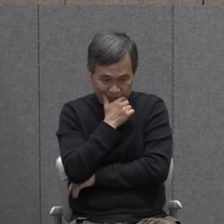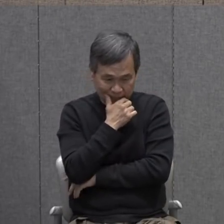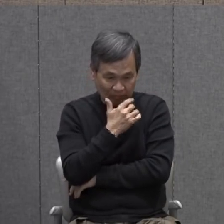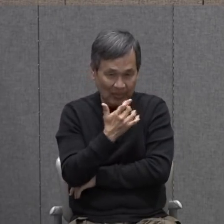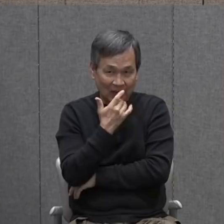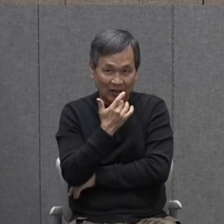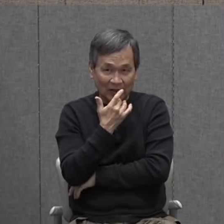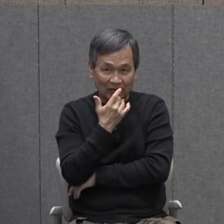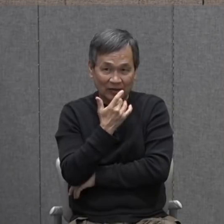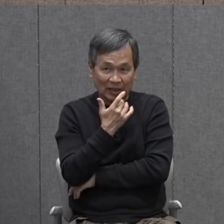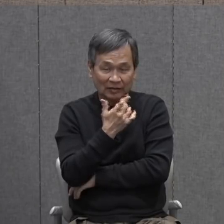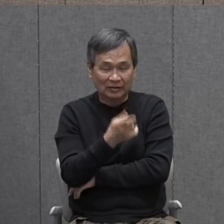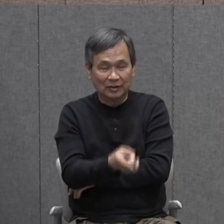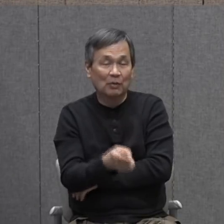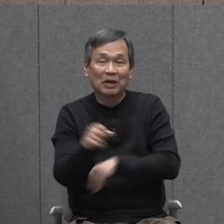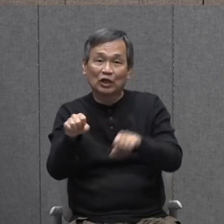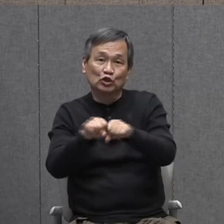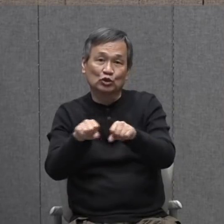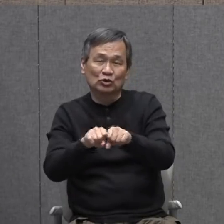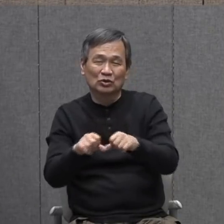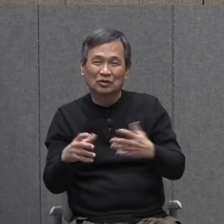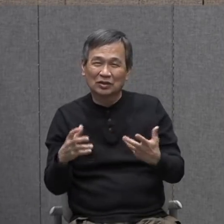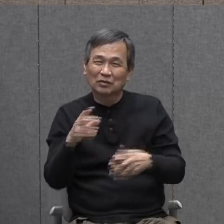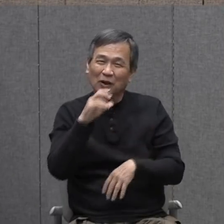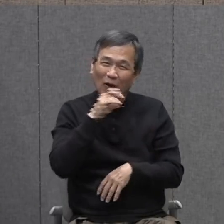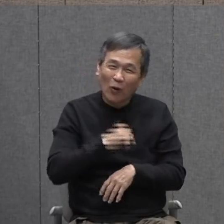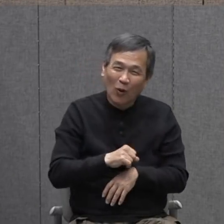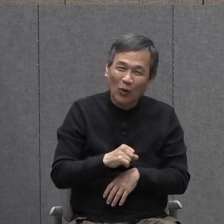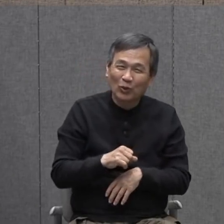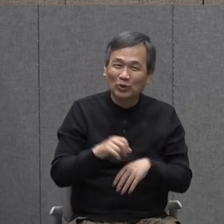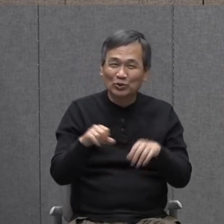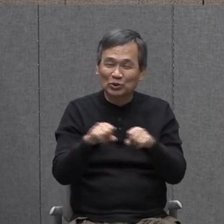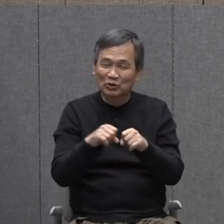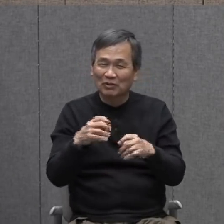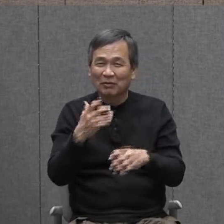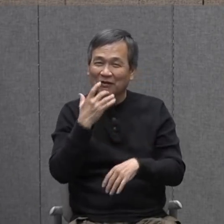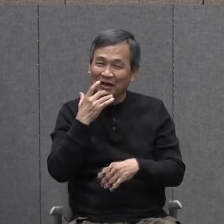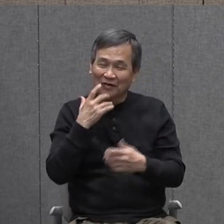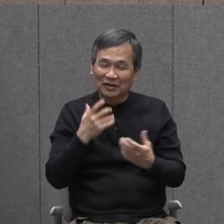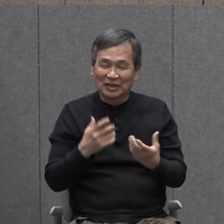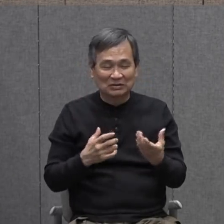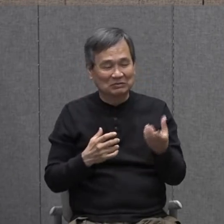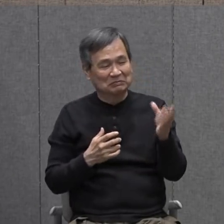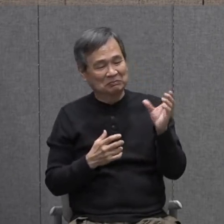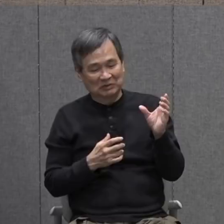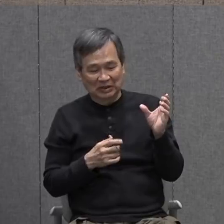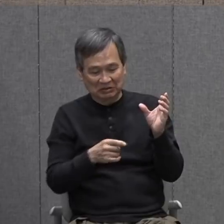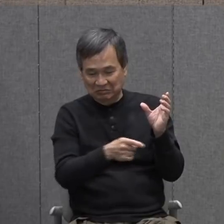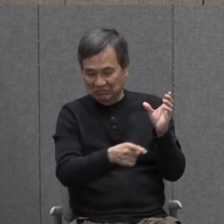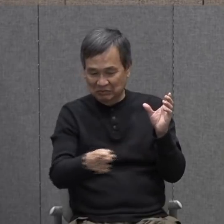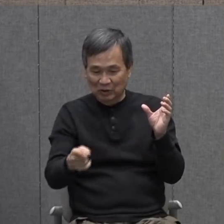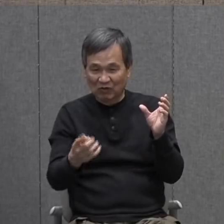You've seen this one a couple times. I know it's my old, ratty shoe, but it's my favorite out of all these objects, what can I say.